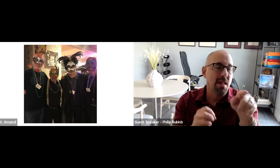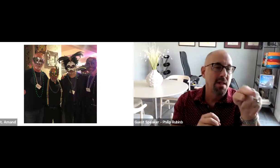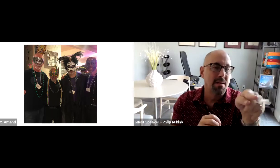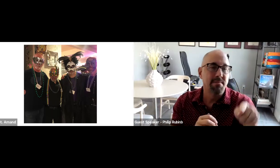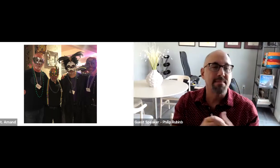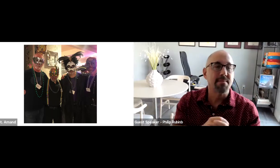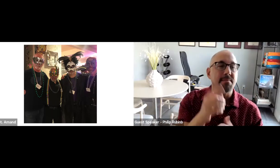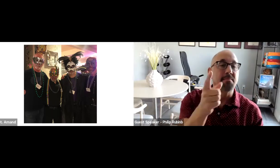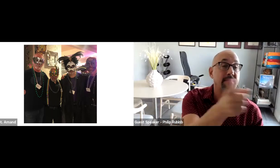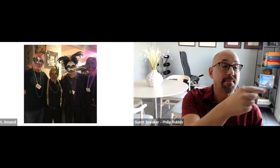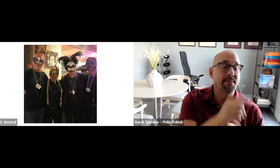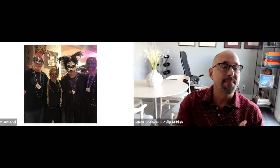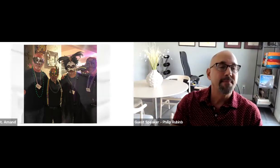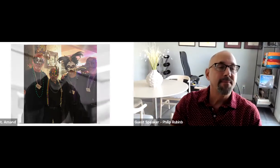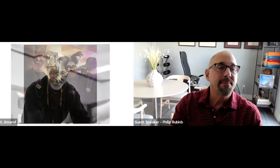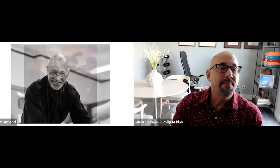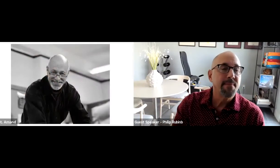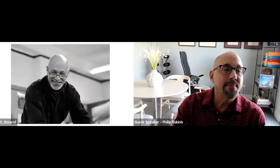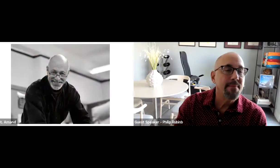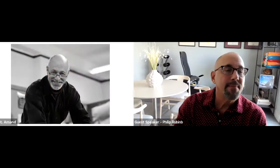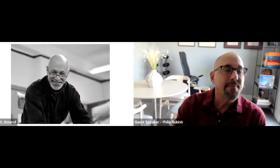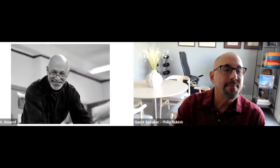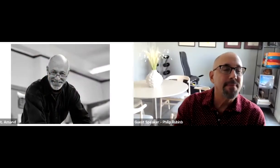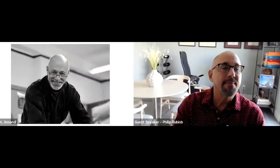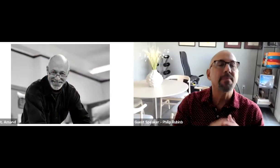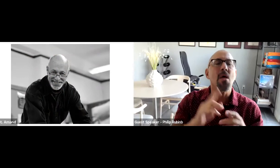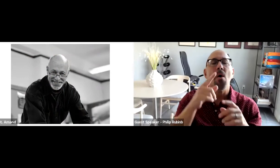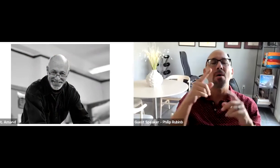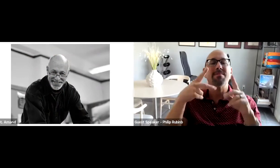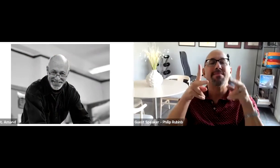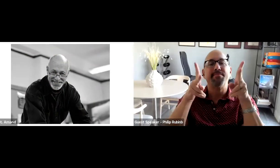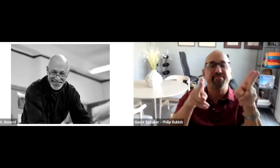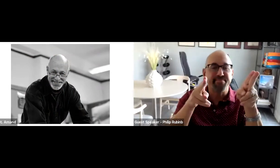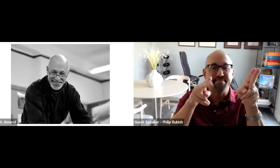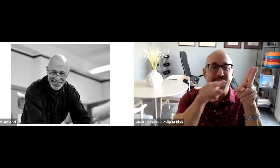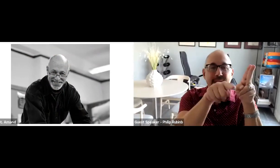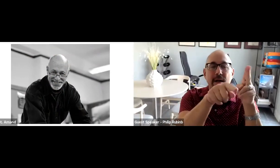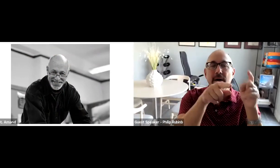and Halloween, especially Halloween. This is just one example from a Halloween gala.